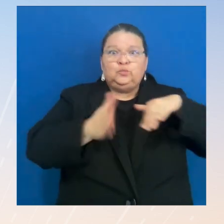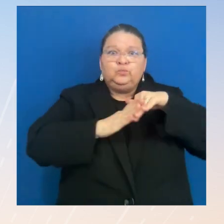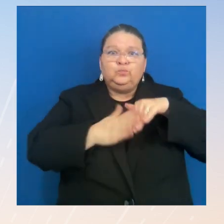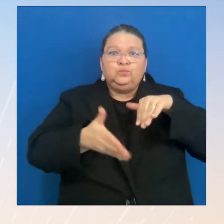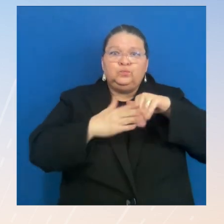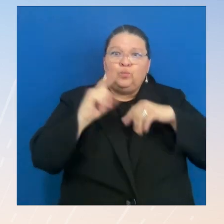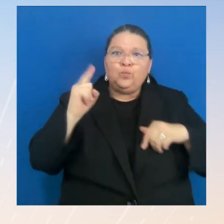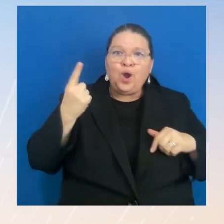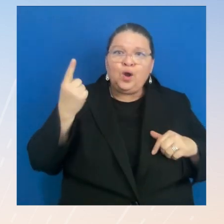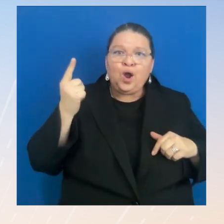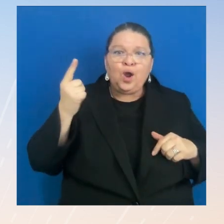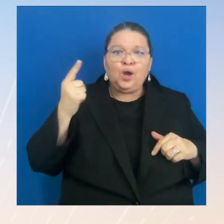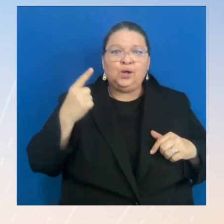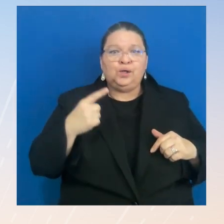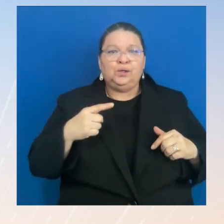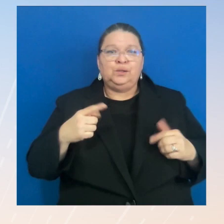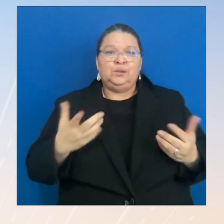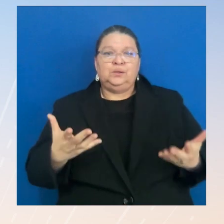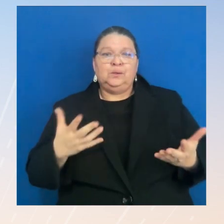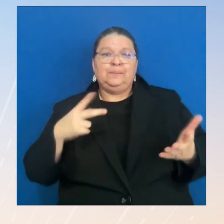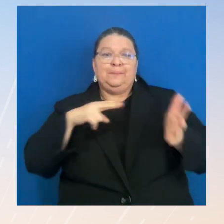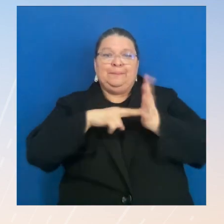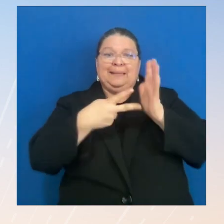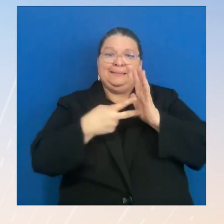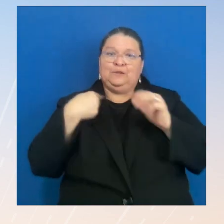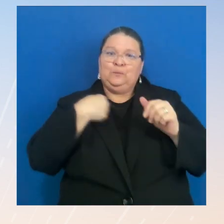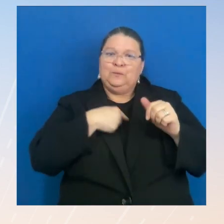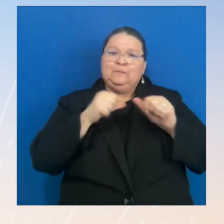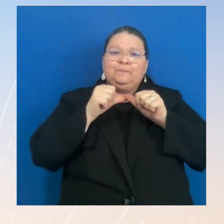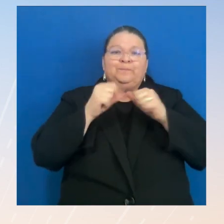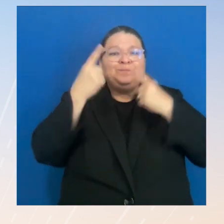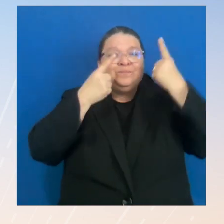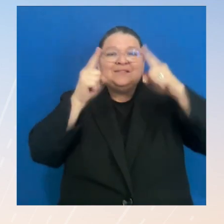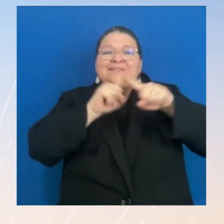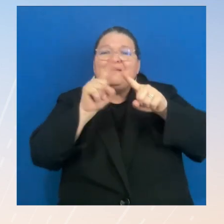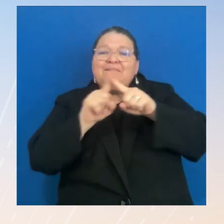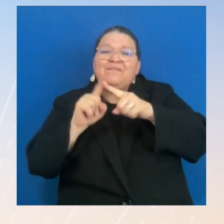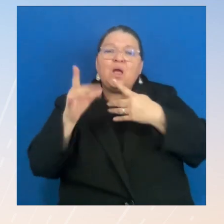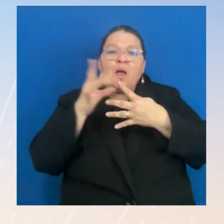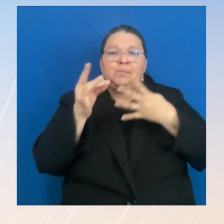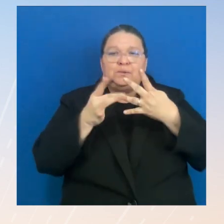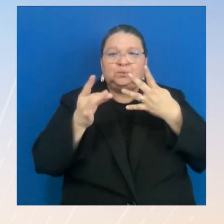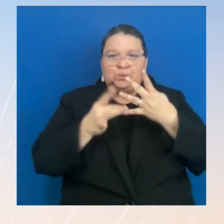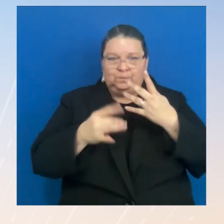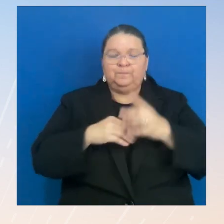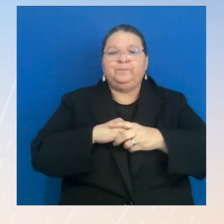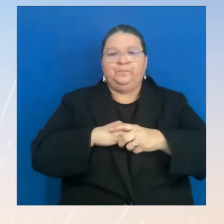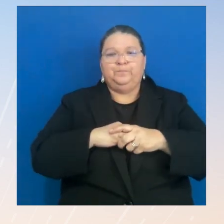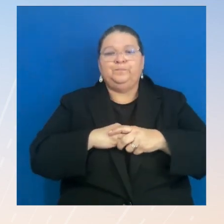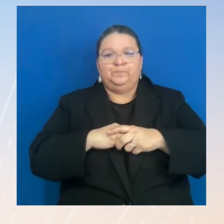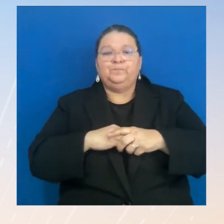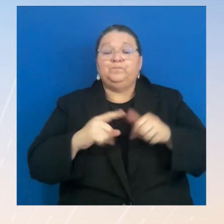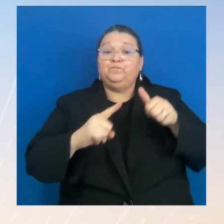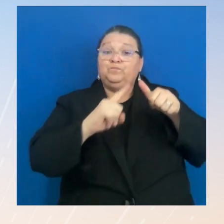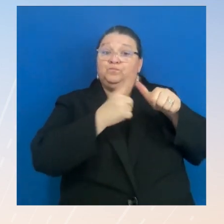And obviously, ensuring that there is -- or taking steps to ensure there is more supply in the market, because the oil market is a global market,